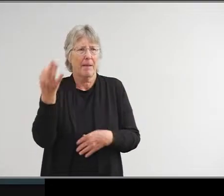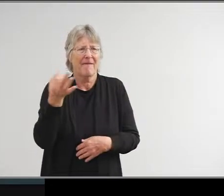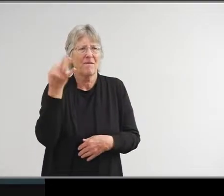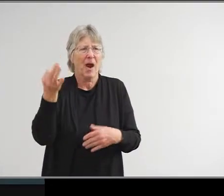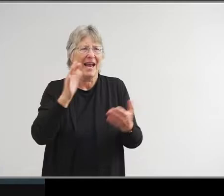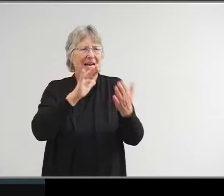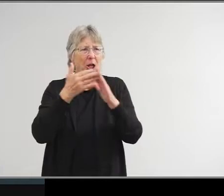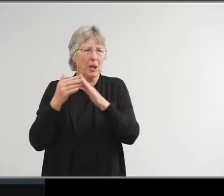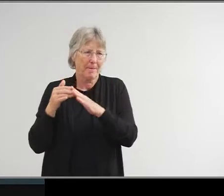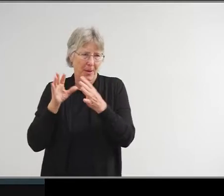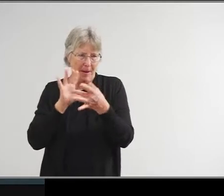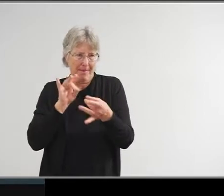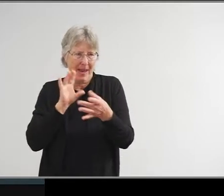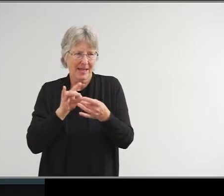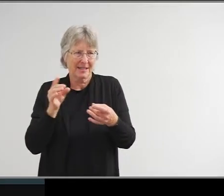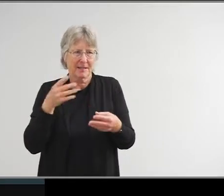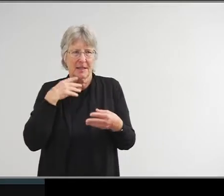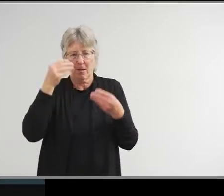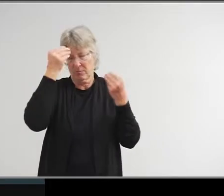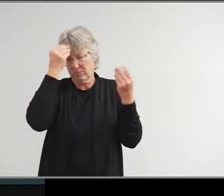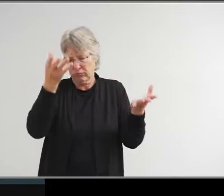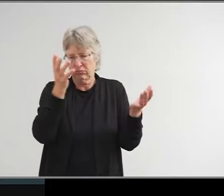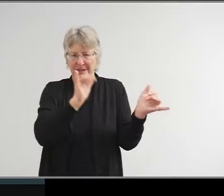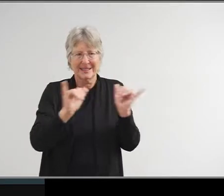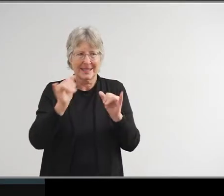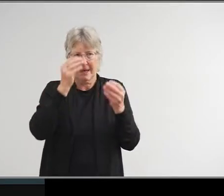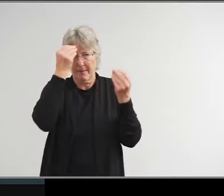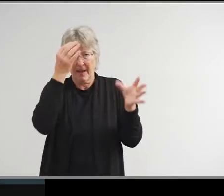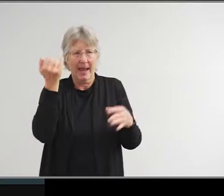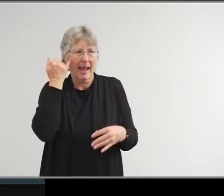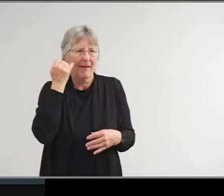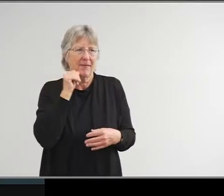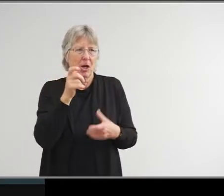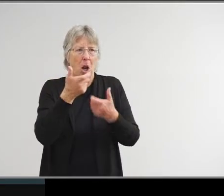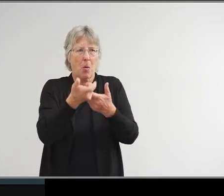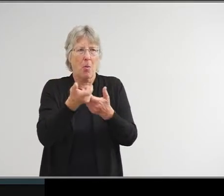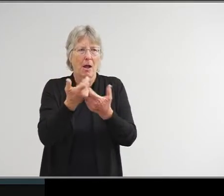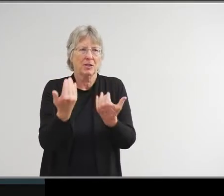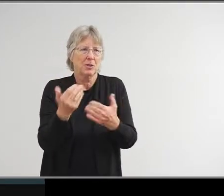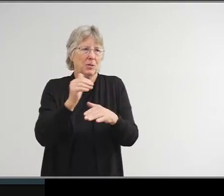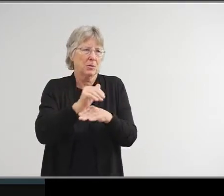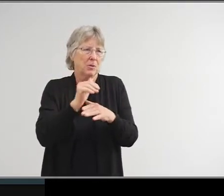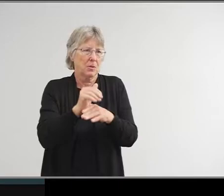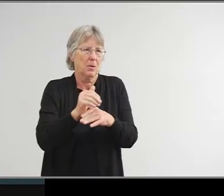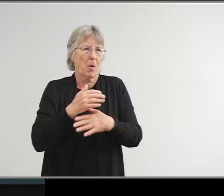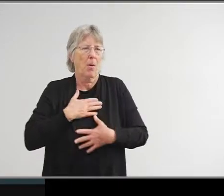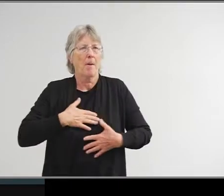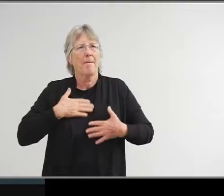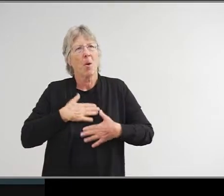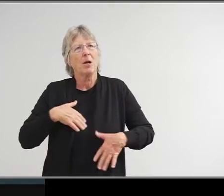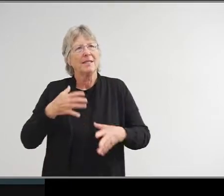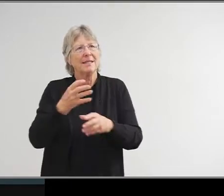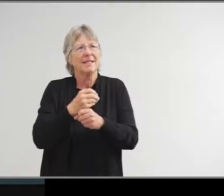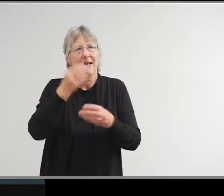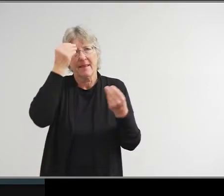that communicates the same information for those who aren't watching tonight or appreciate receiving the information in print